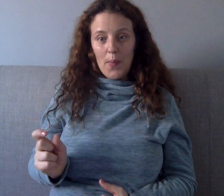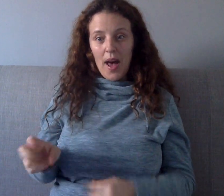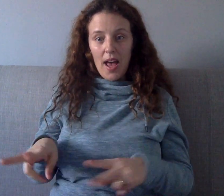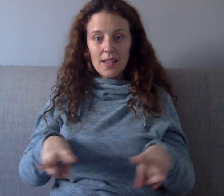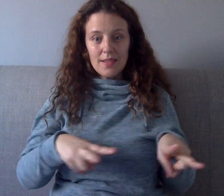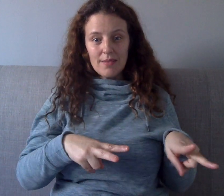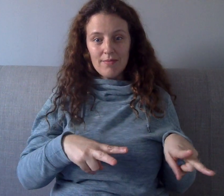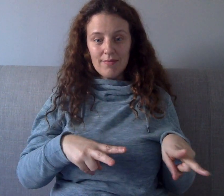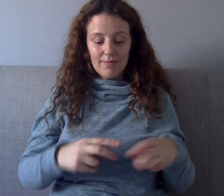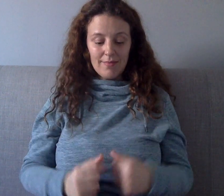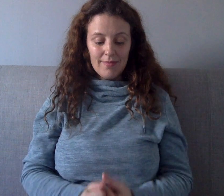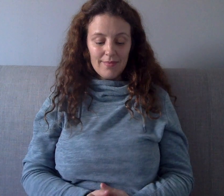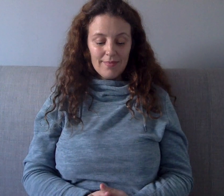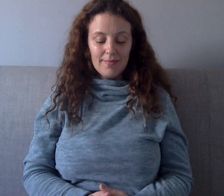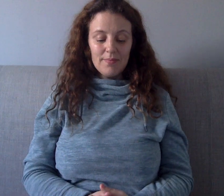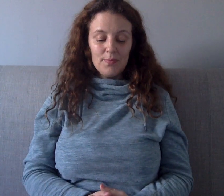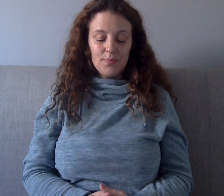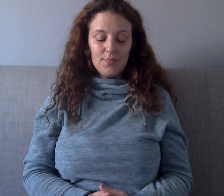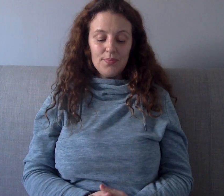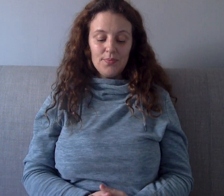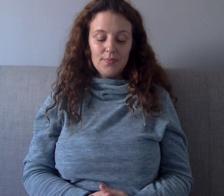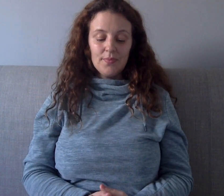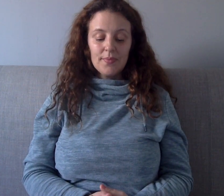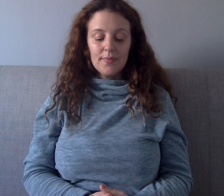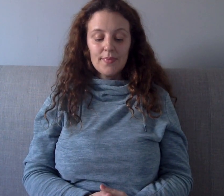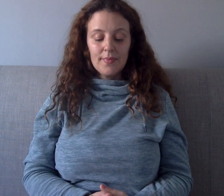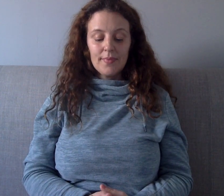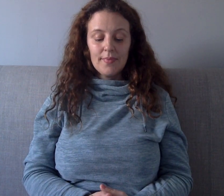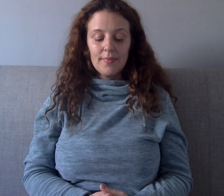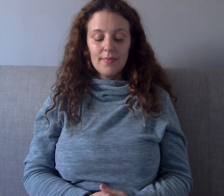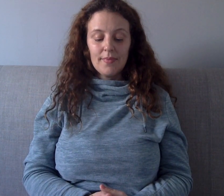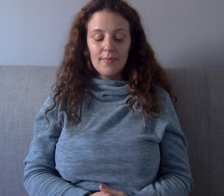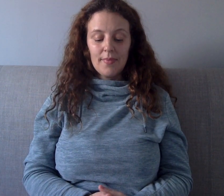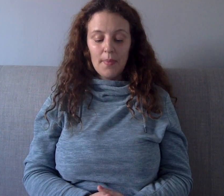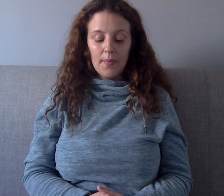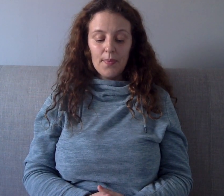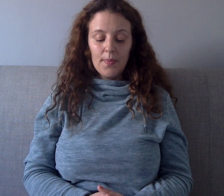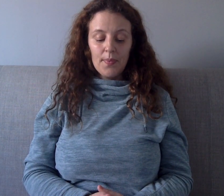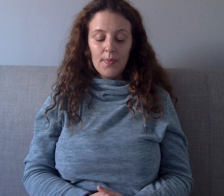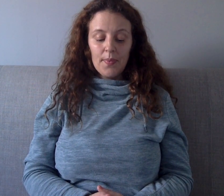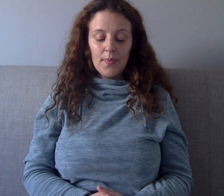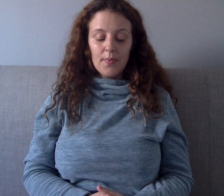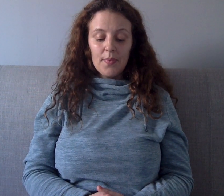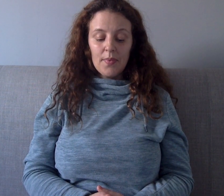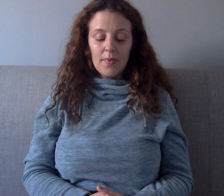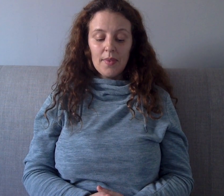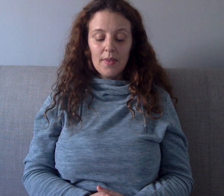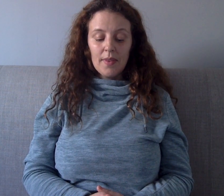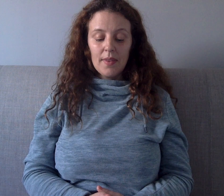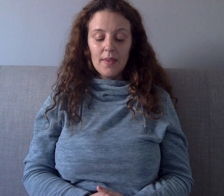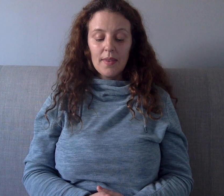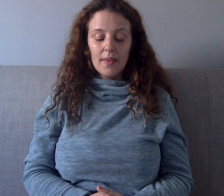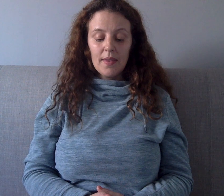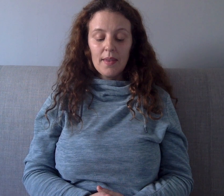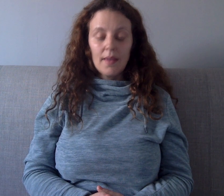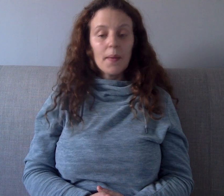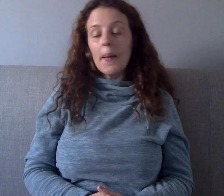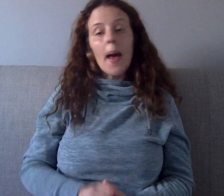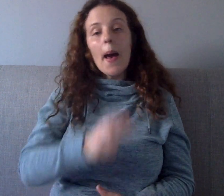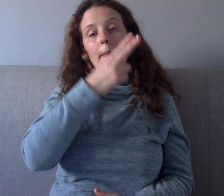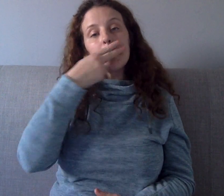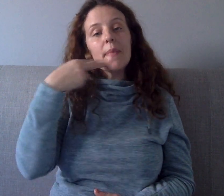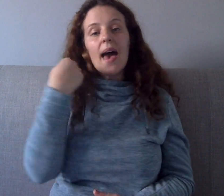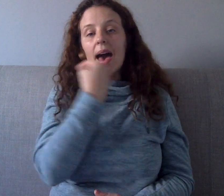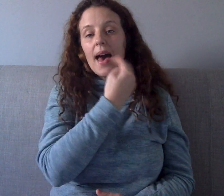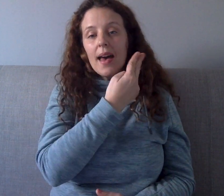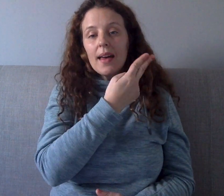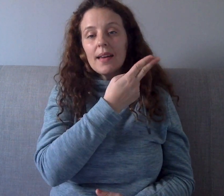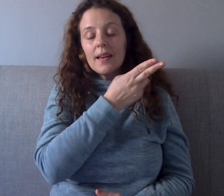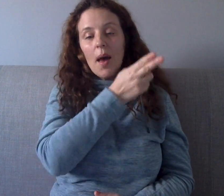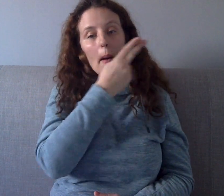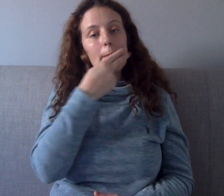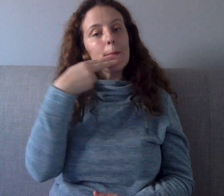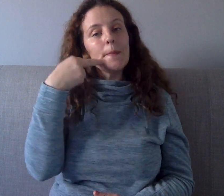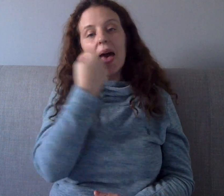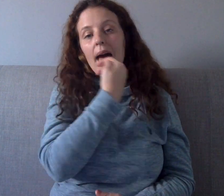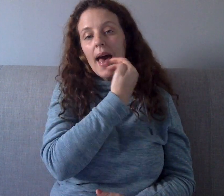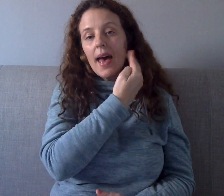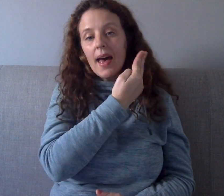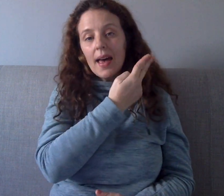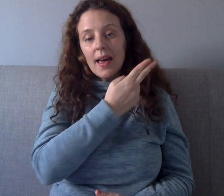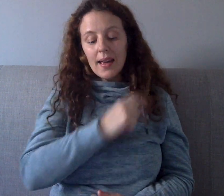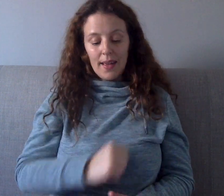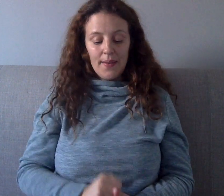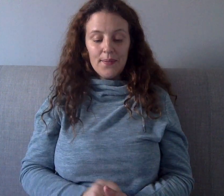PEAR